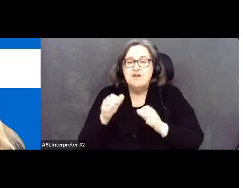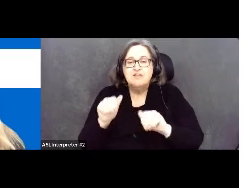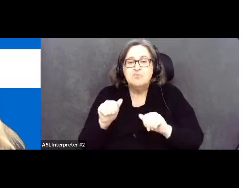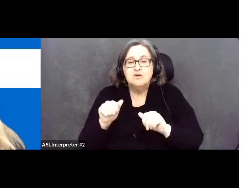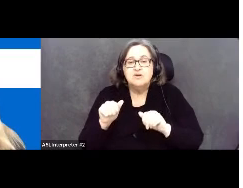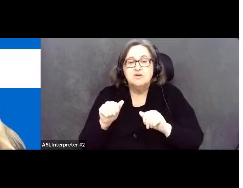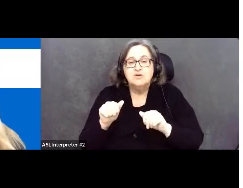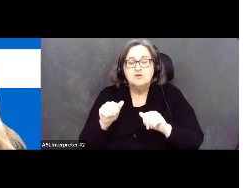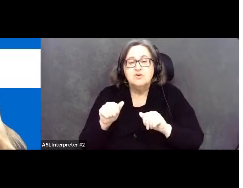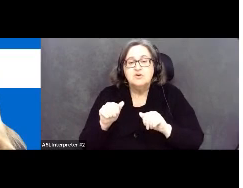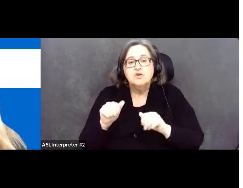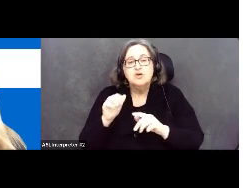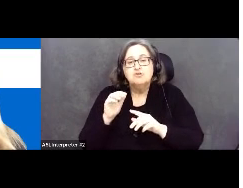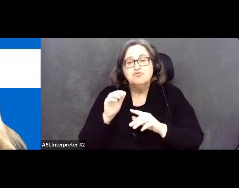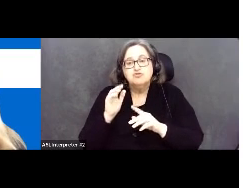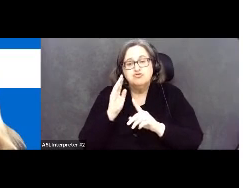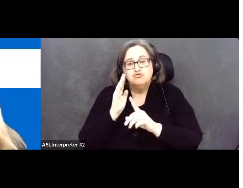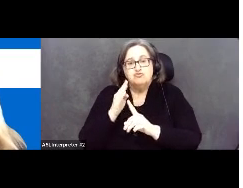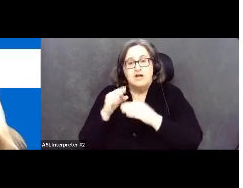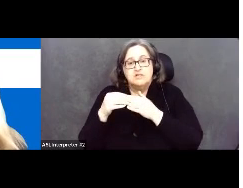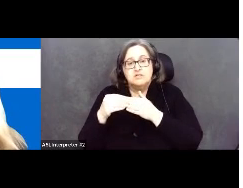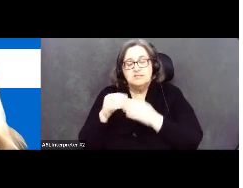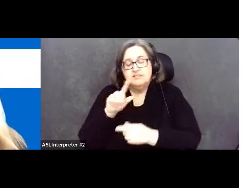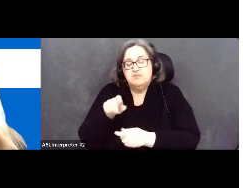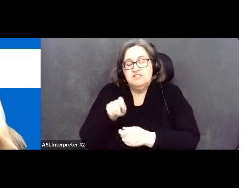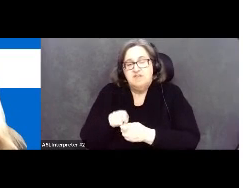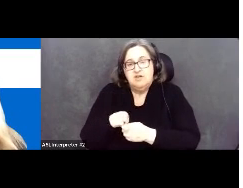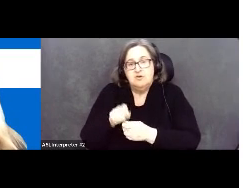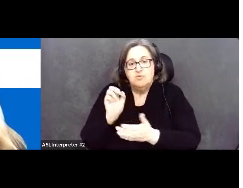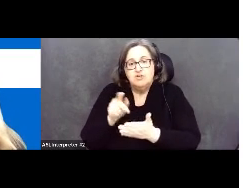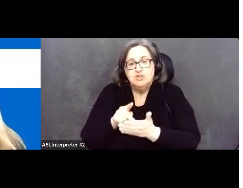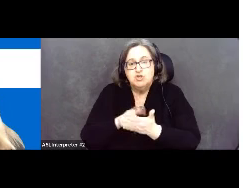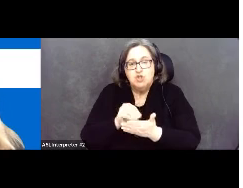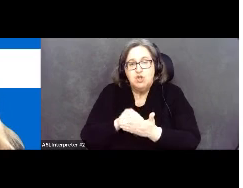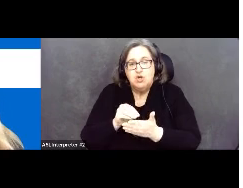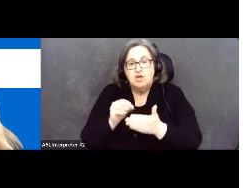specific Return to Learn guidelines towards school districts which exert local control.